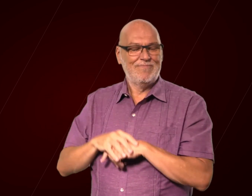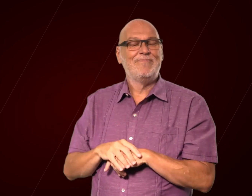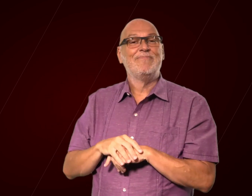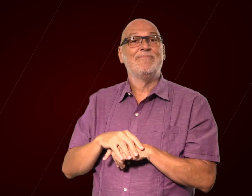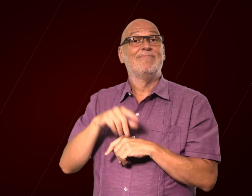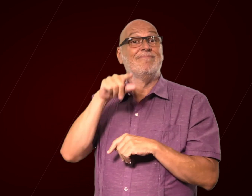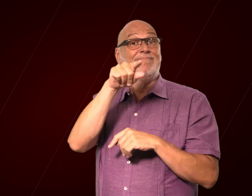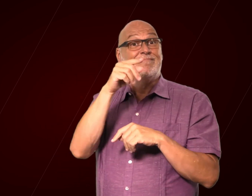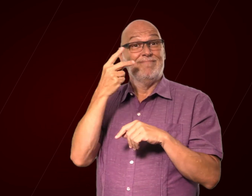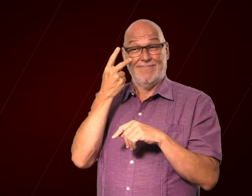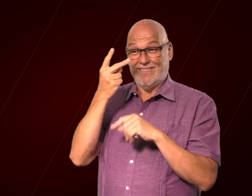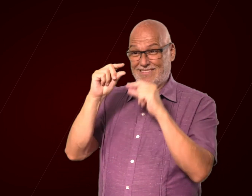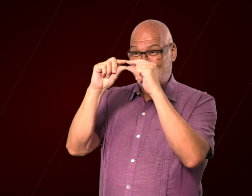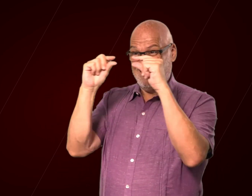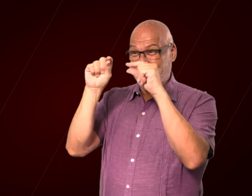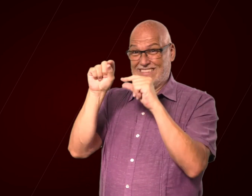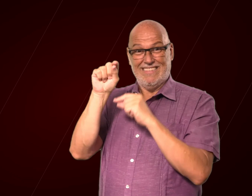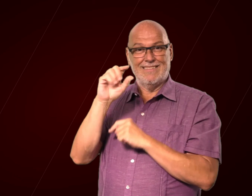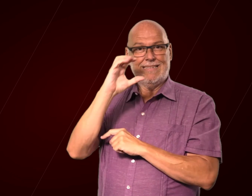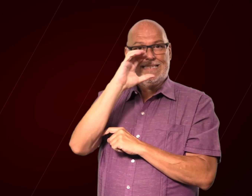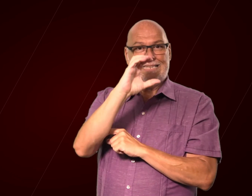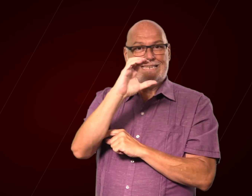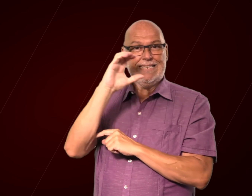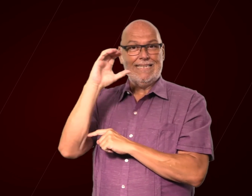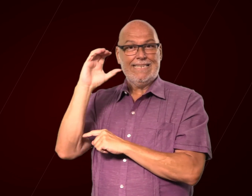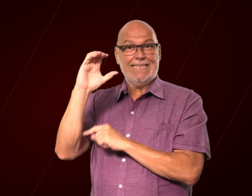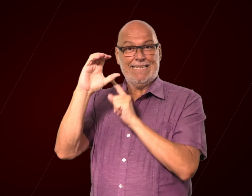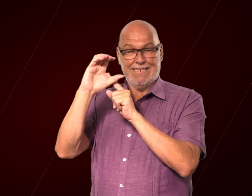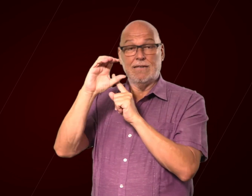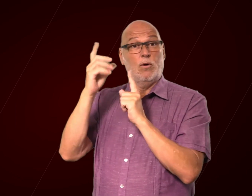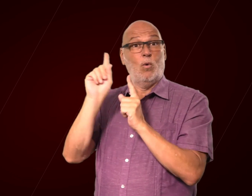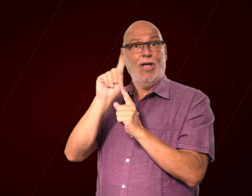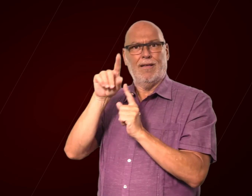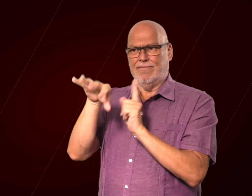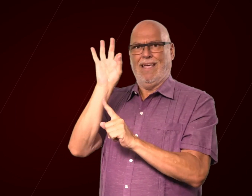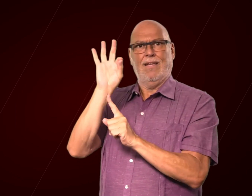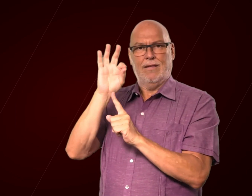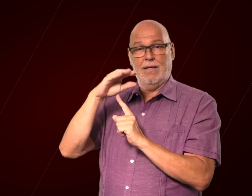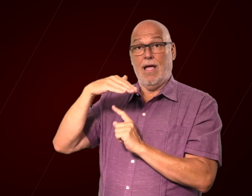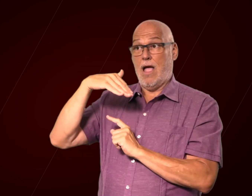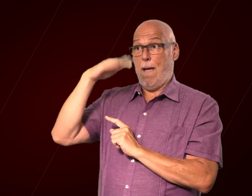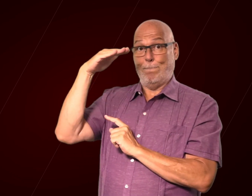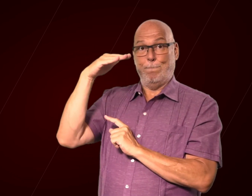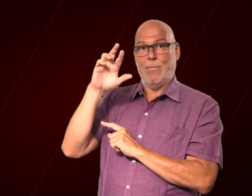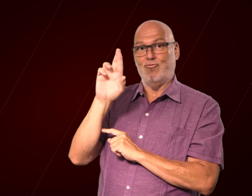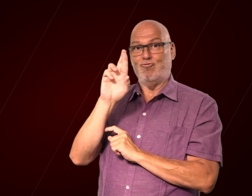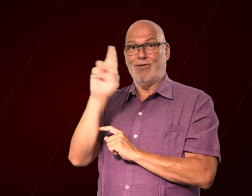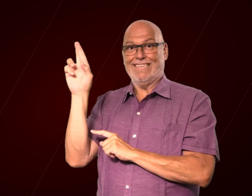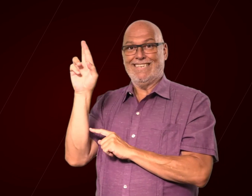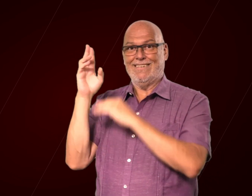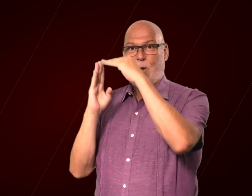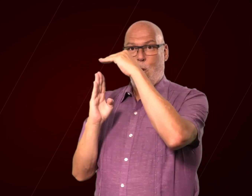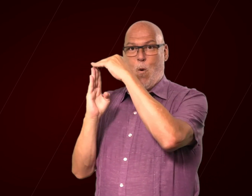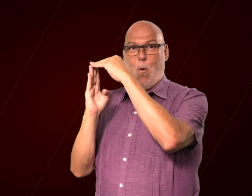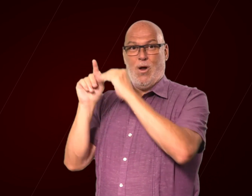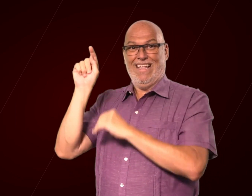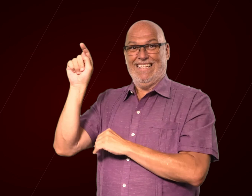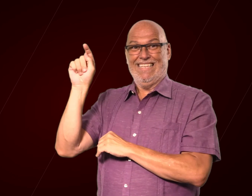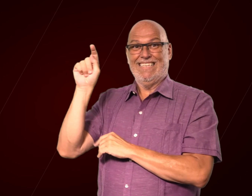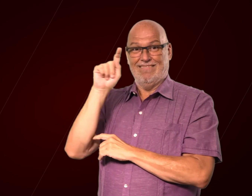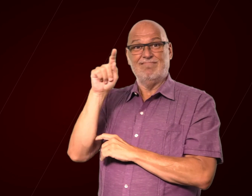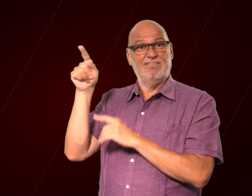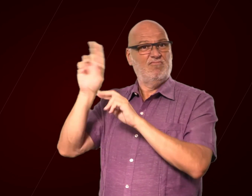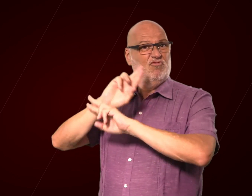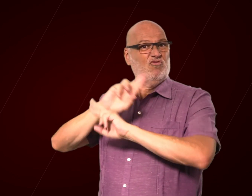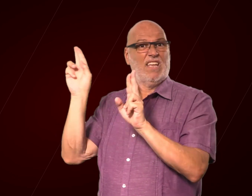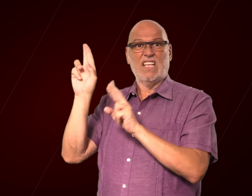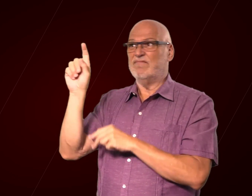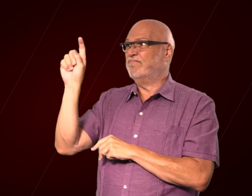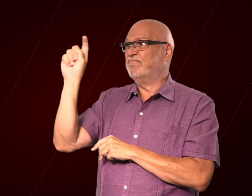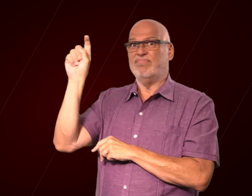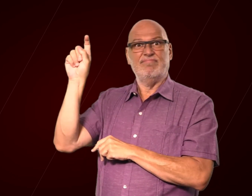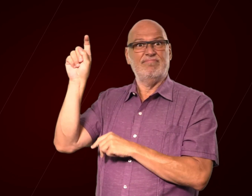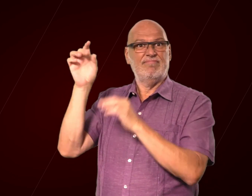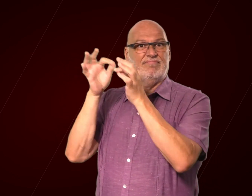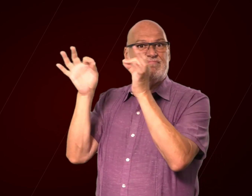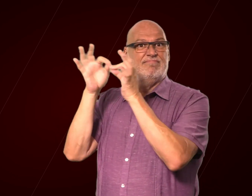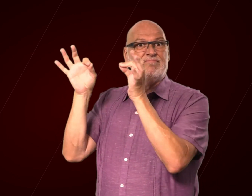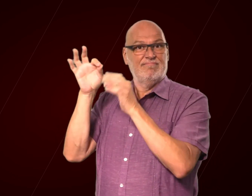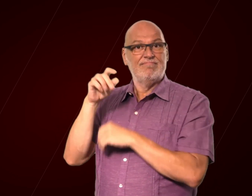The "CC" button appears in the top-right corner of a video that already has captions -